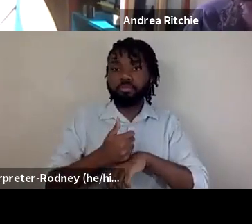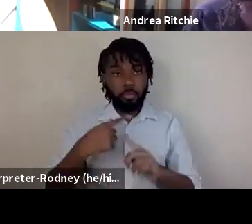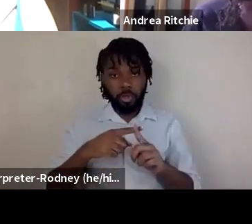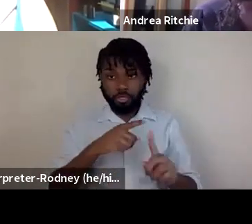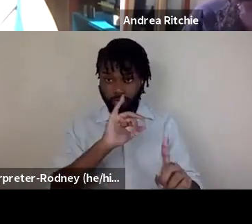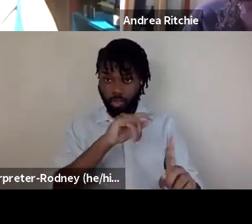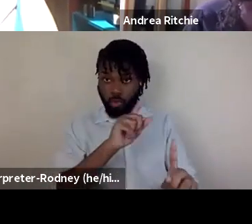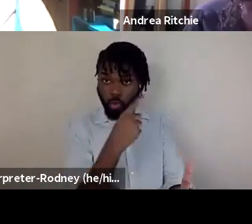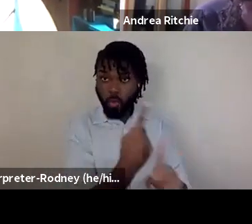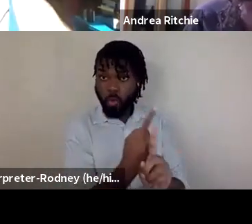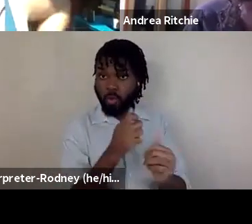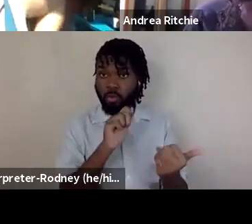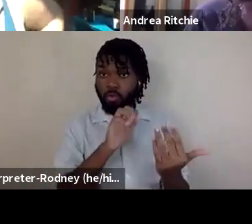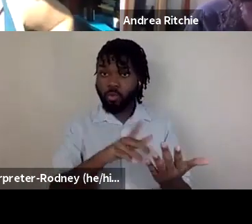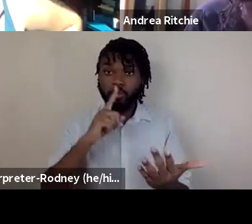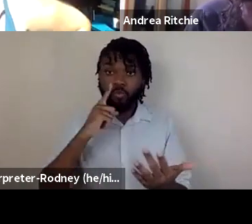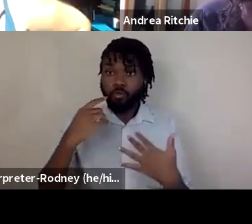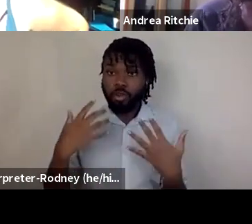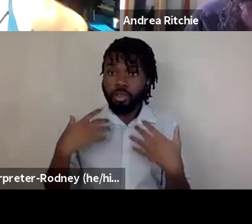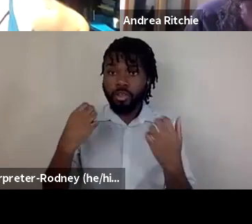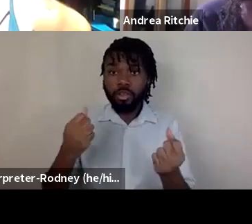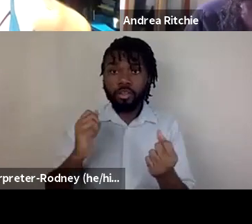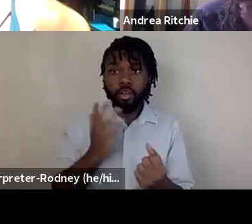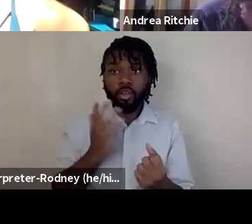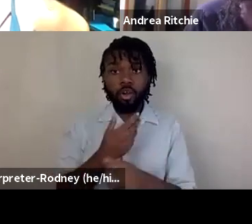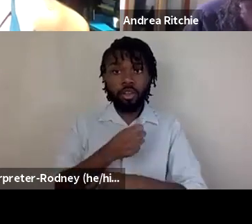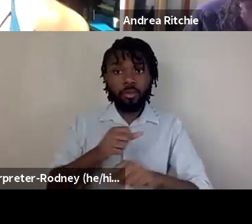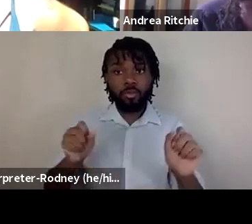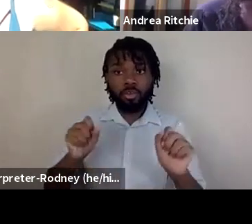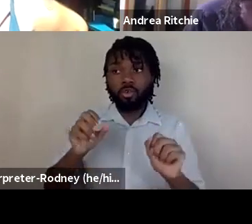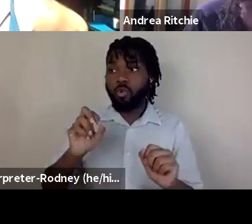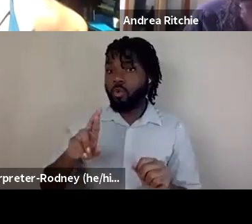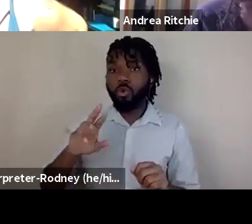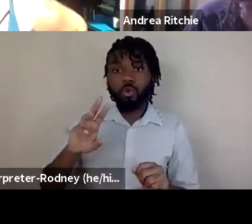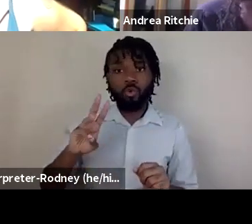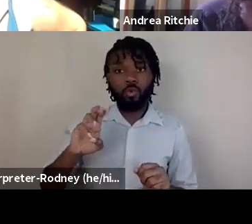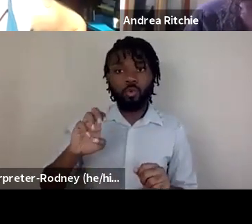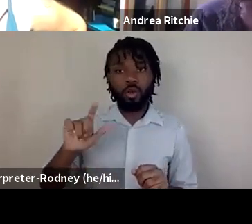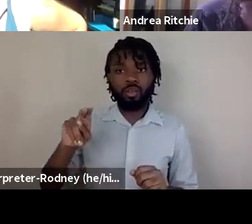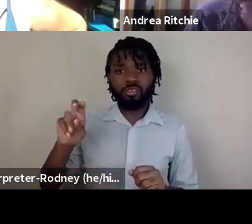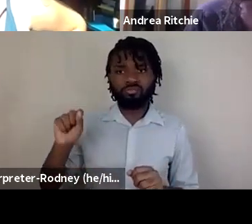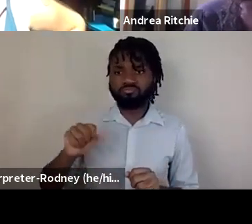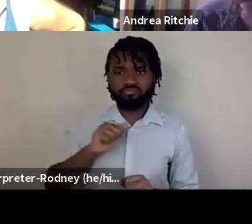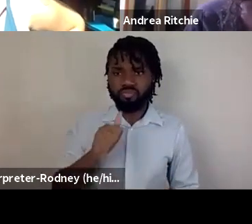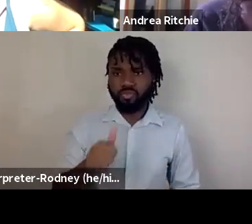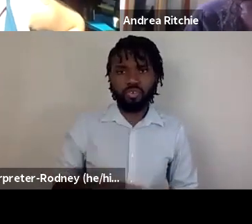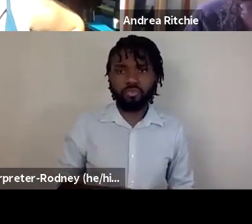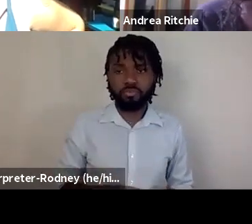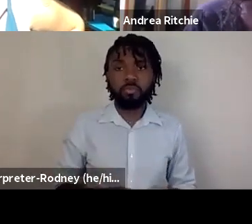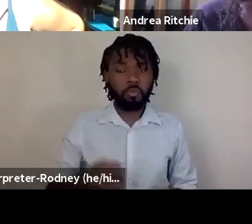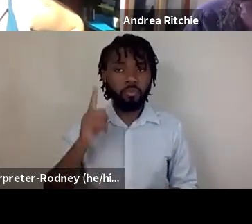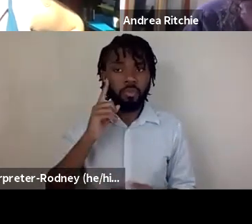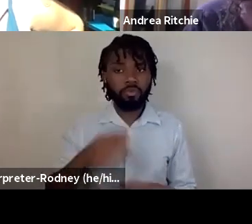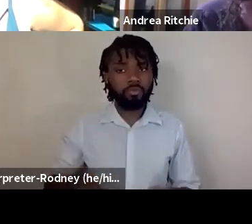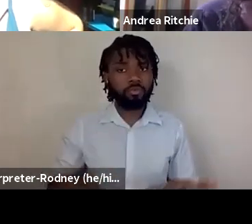that we can access healing, our liberation, our wellness. And so I think that's really important in our work.